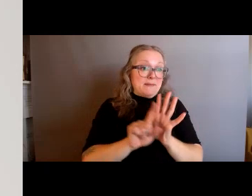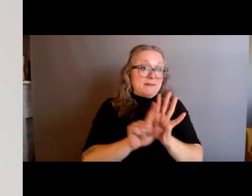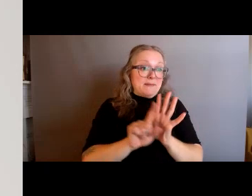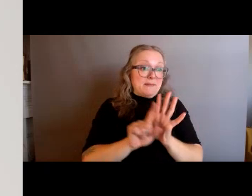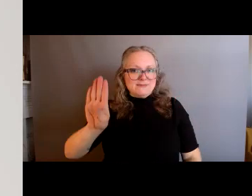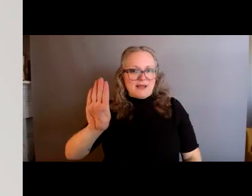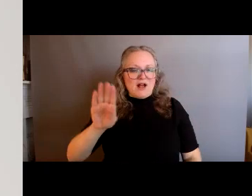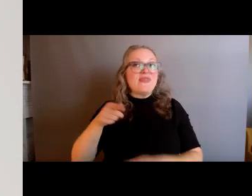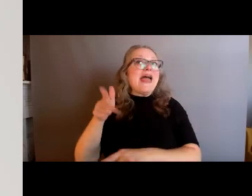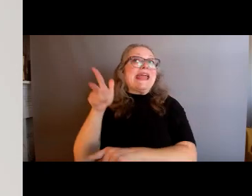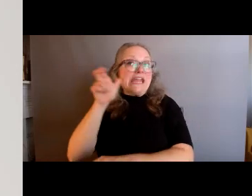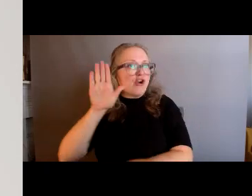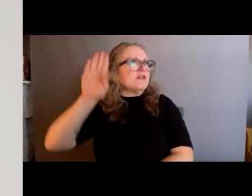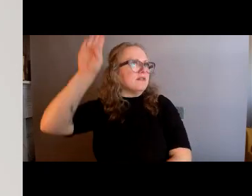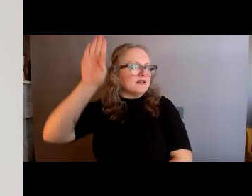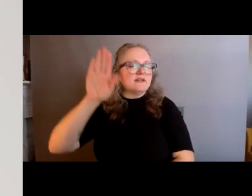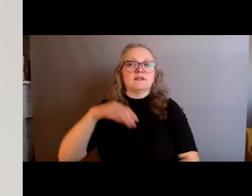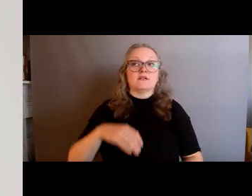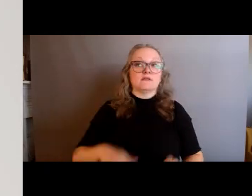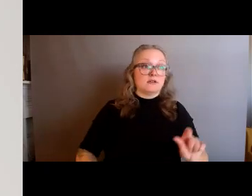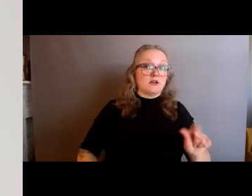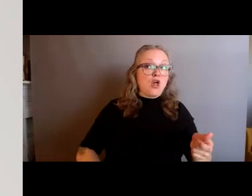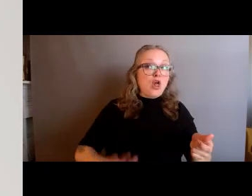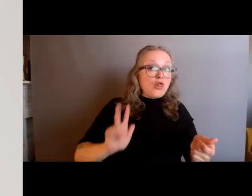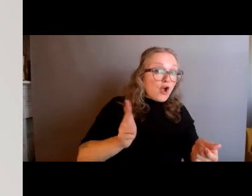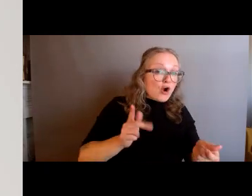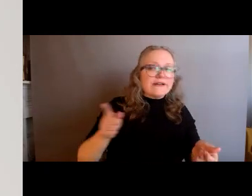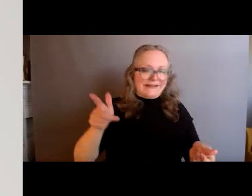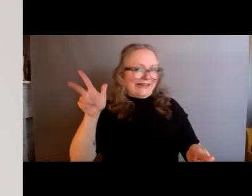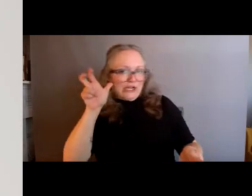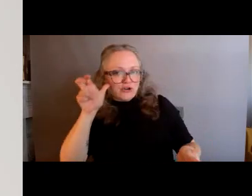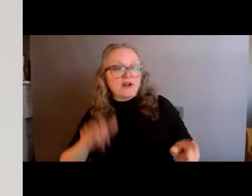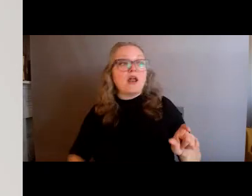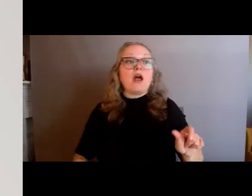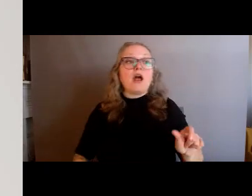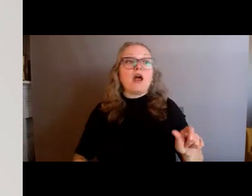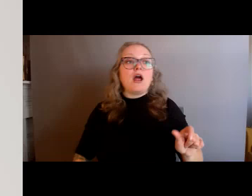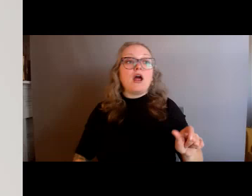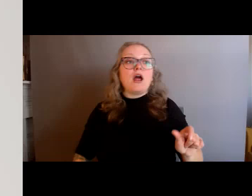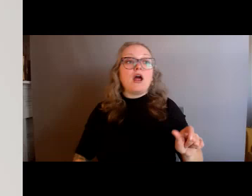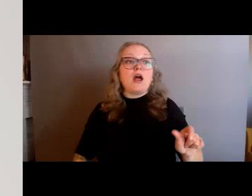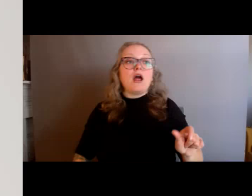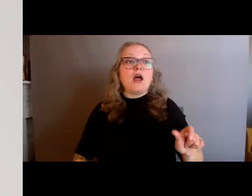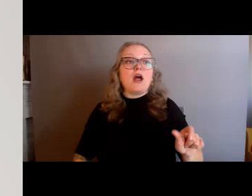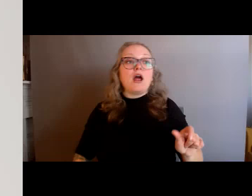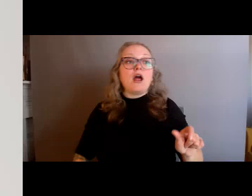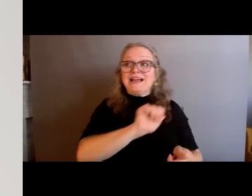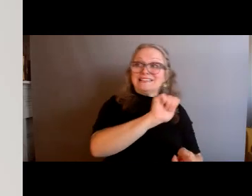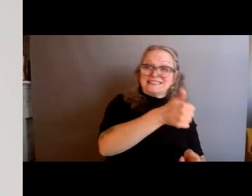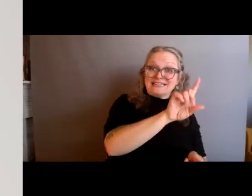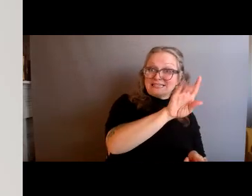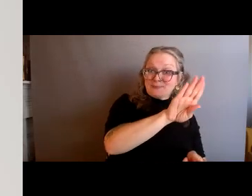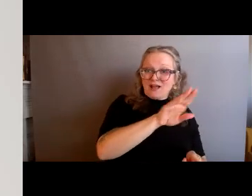I present it at 30 decibel. They hear it. I do it at 20 decibel. They hear it. I do it at 10 decibel. Yeah, they don't.